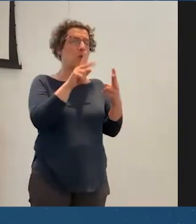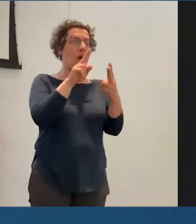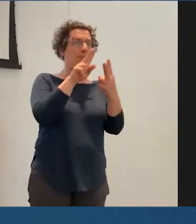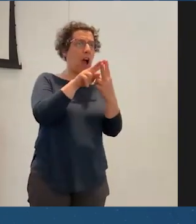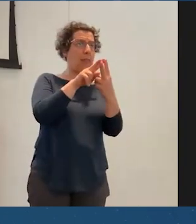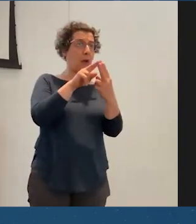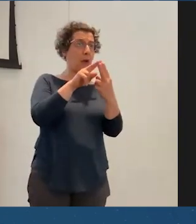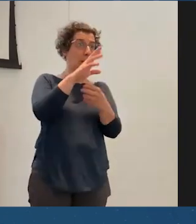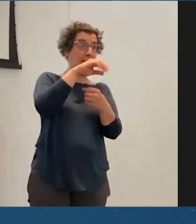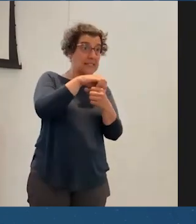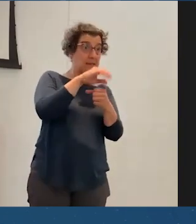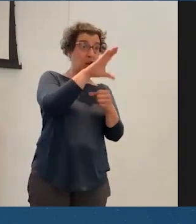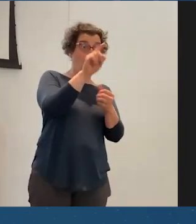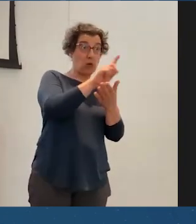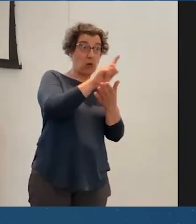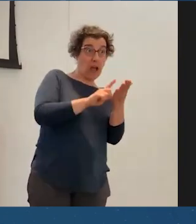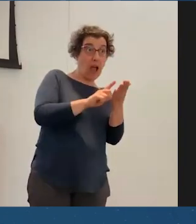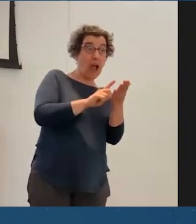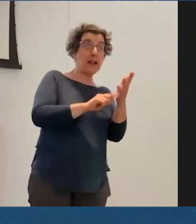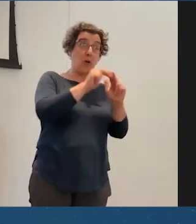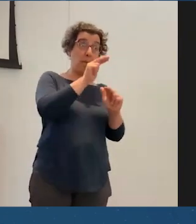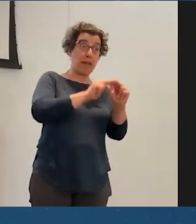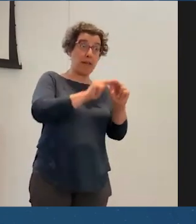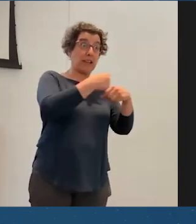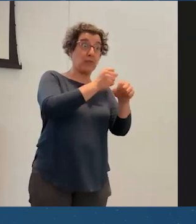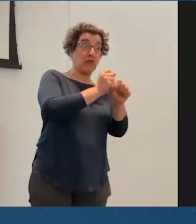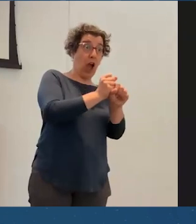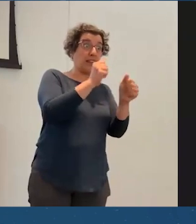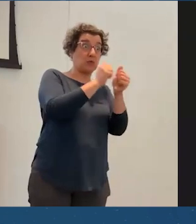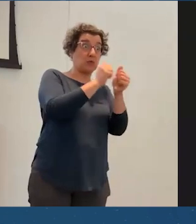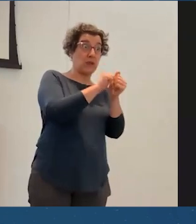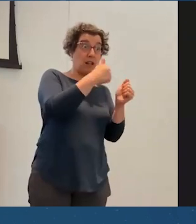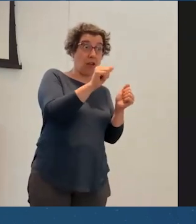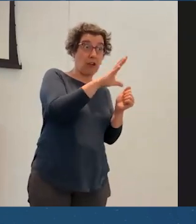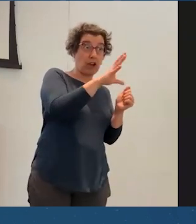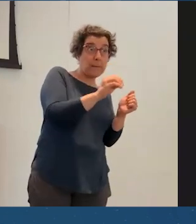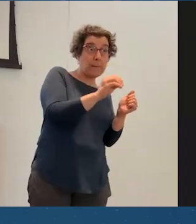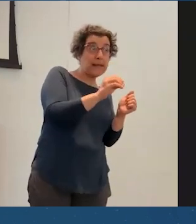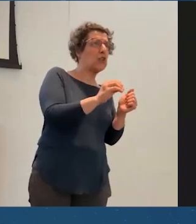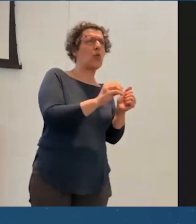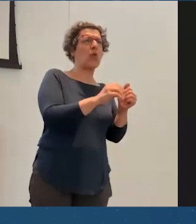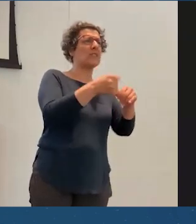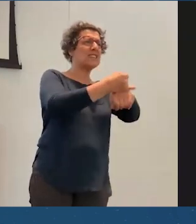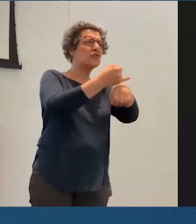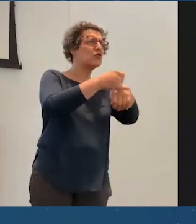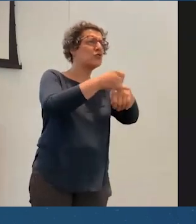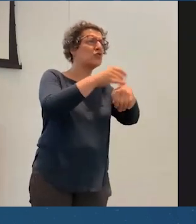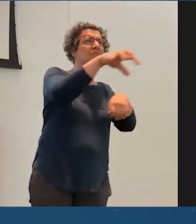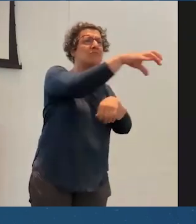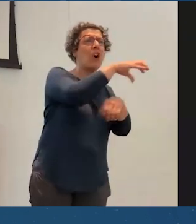in a co-design where you're building products with another company, an institution, a group of people?